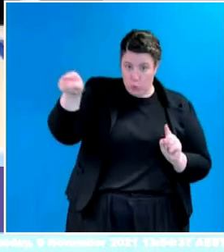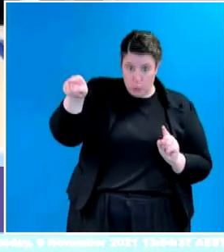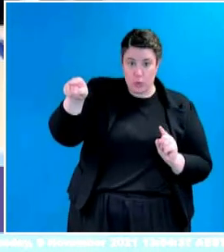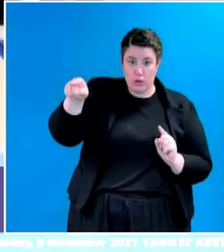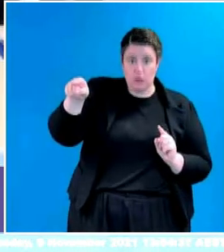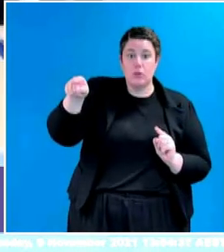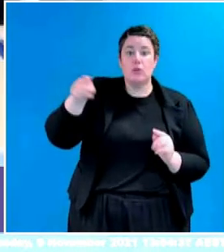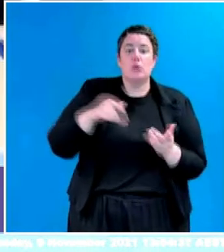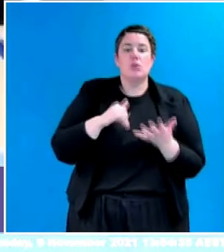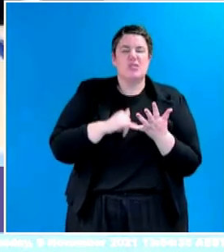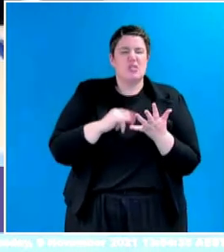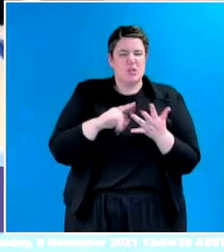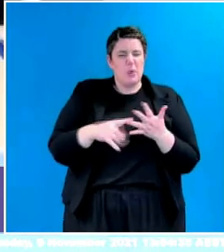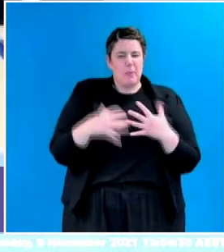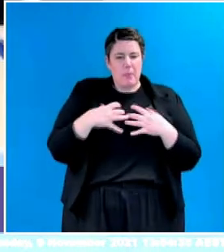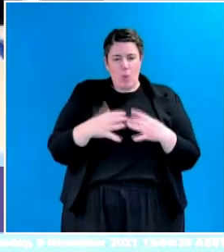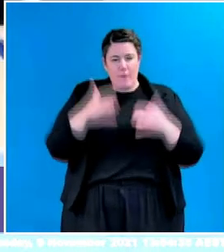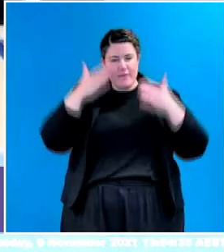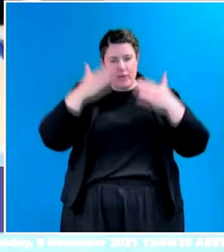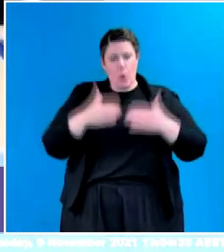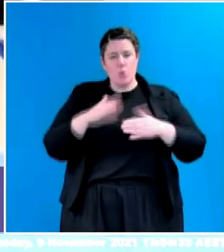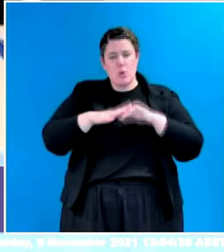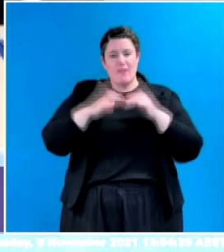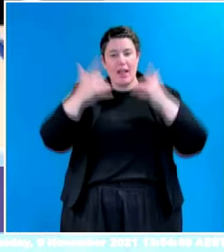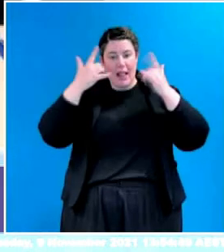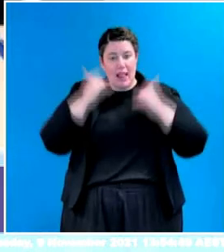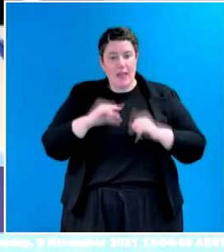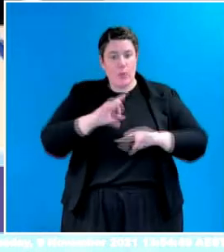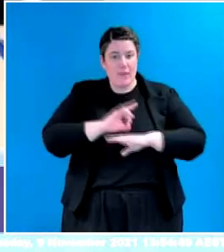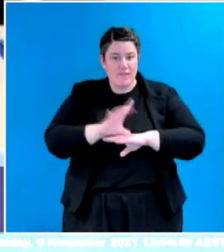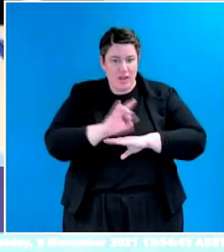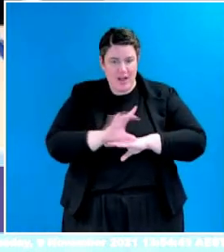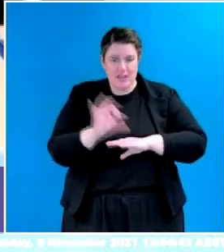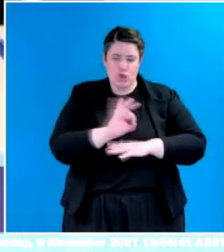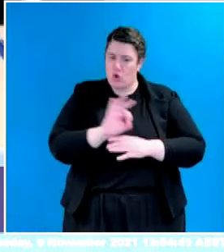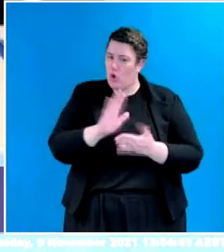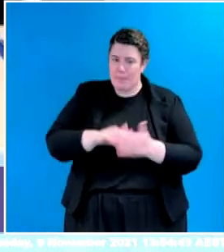So the focus is more on the legal advice and less on implementation.